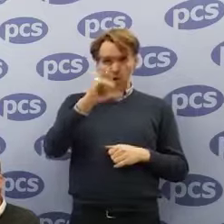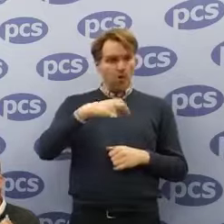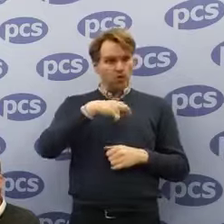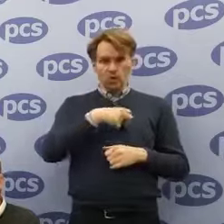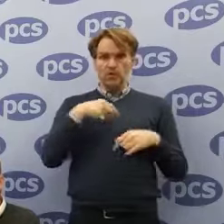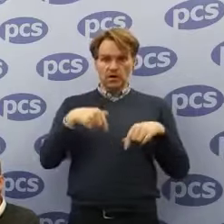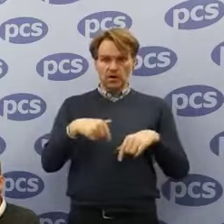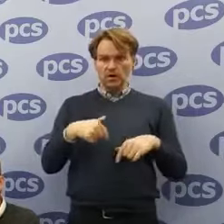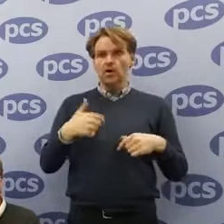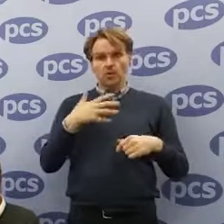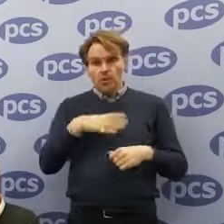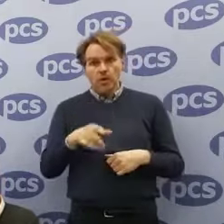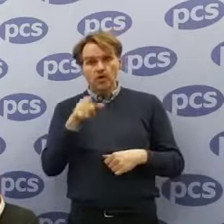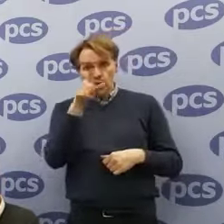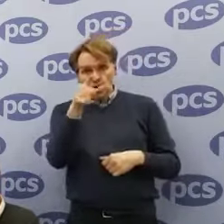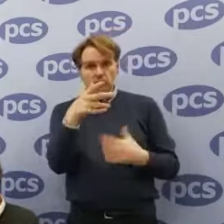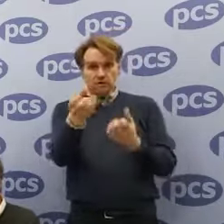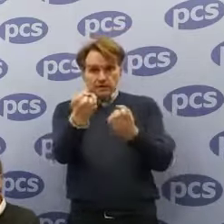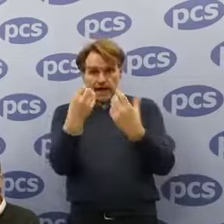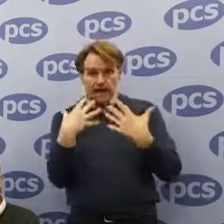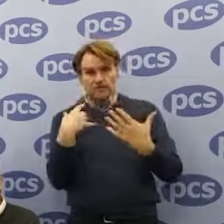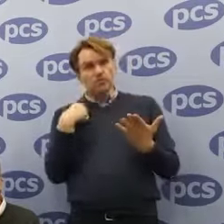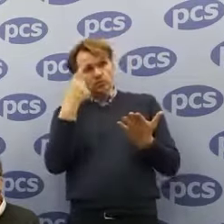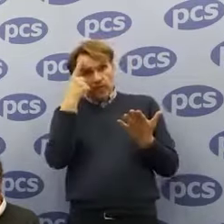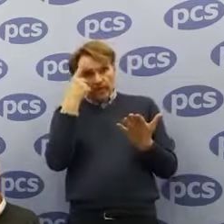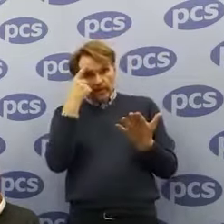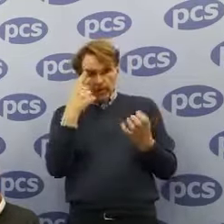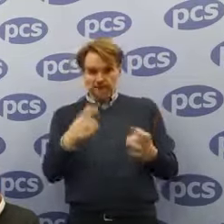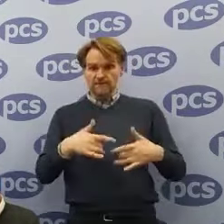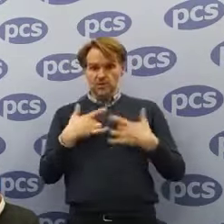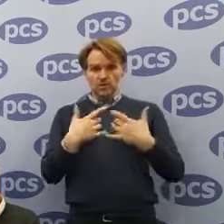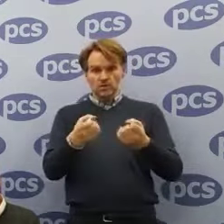you to vote and tell us what you think and the best way to engage with that I